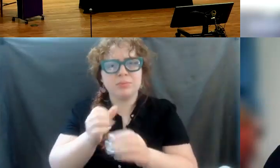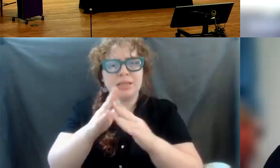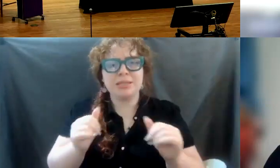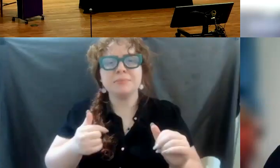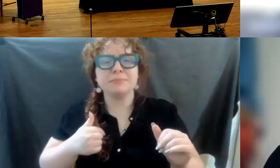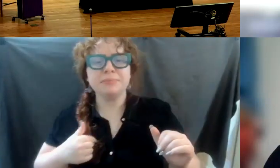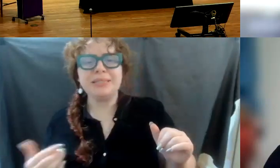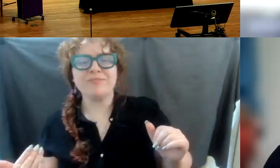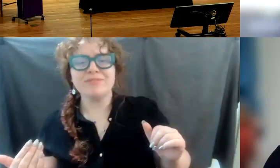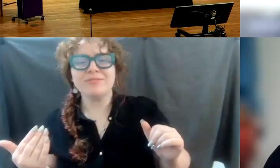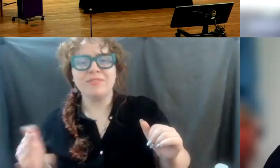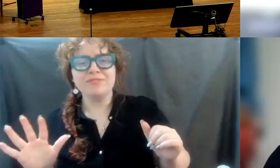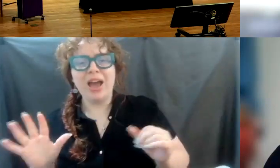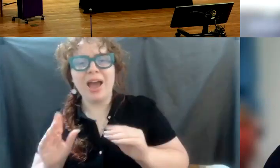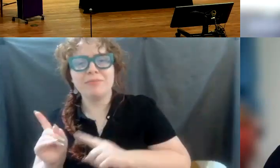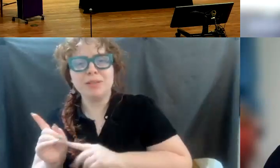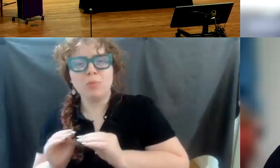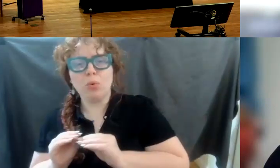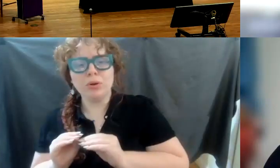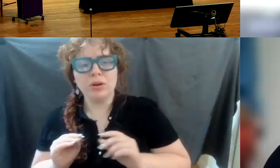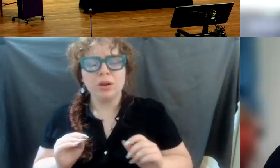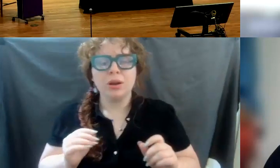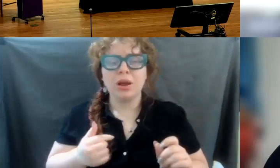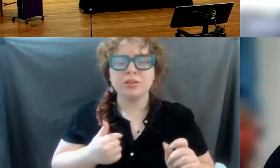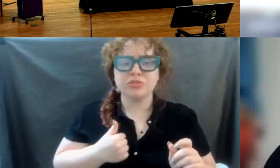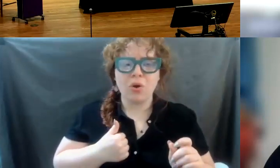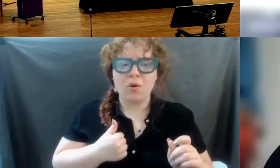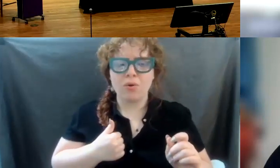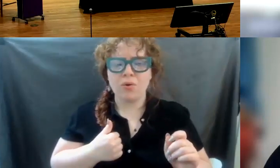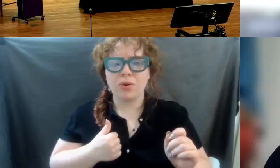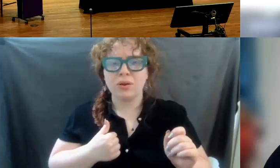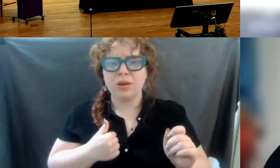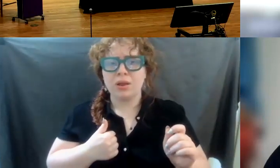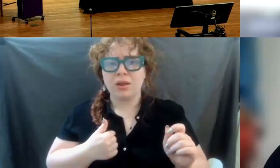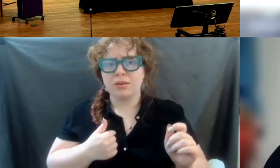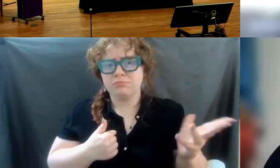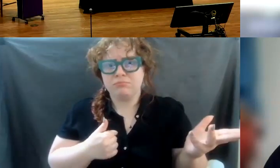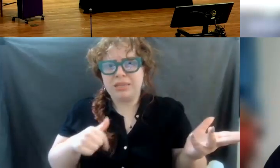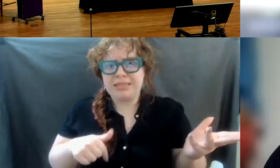that causes harm and not only that causes harm, but something that came to my mind is that it's a disabling system.